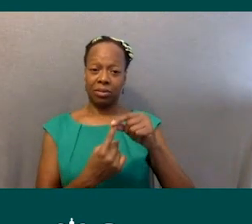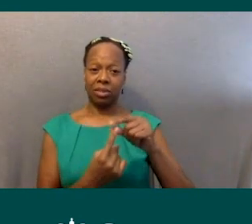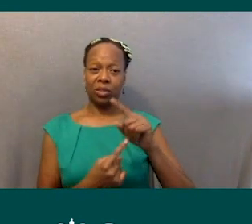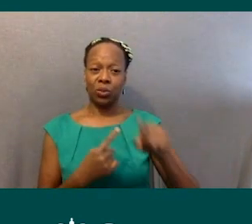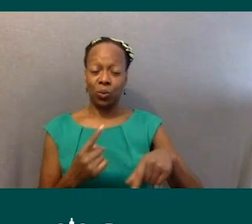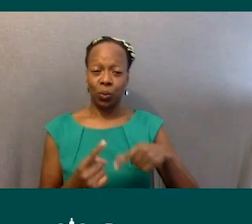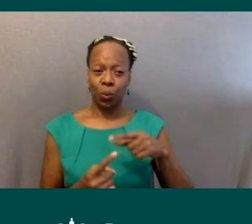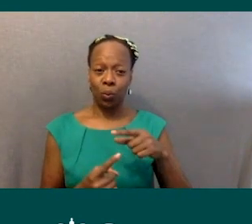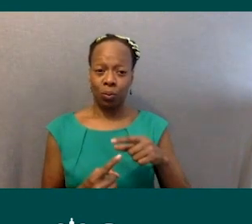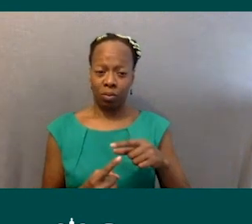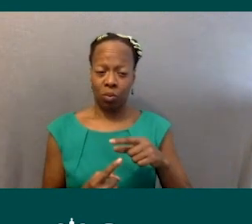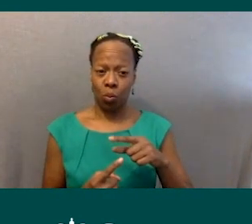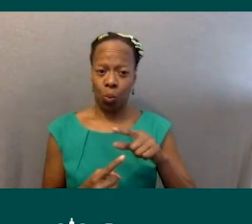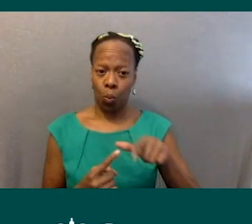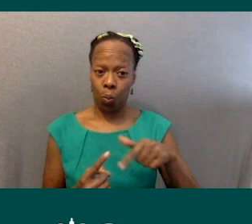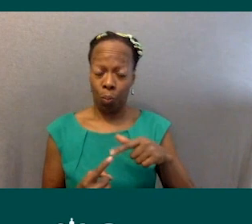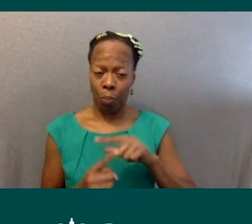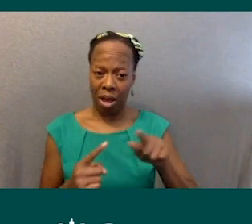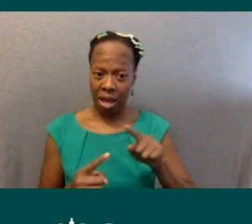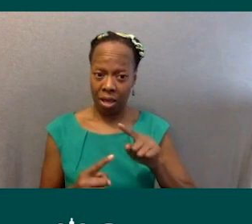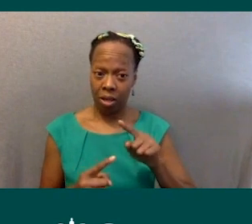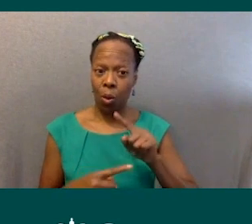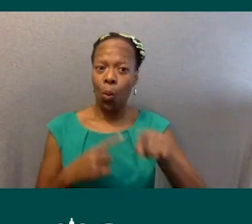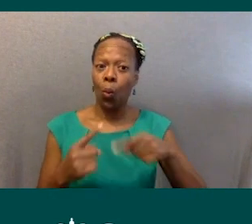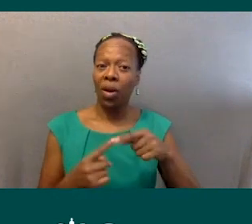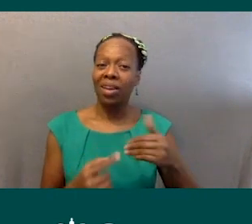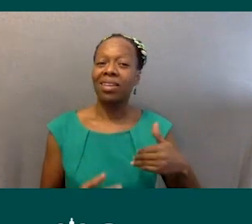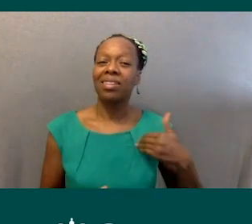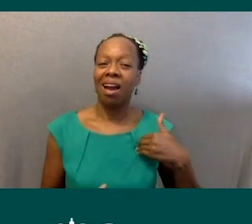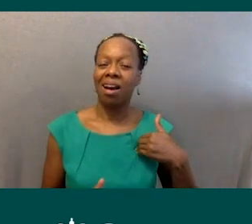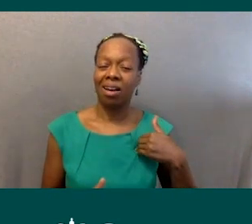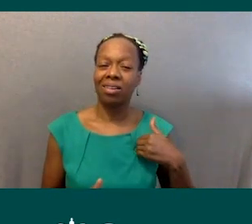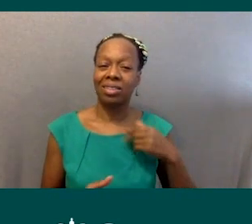the second best advocate is the parent. So I say, listen to your child,